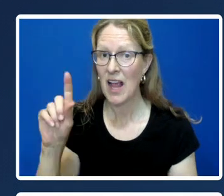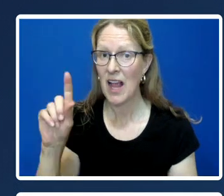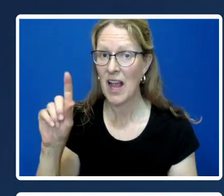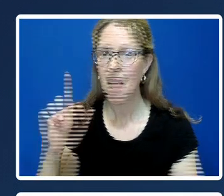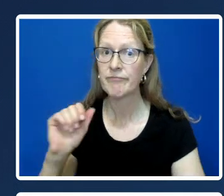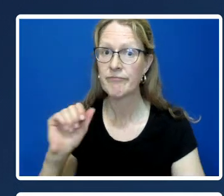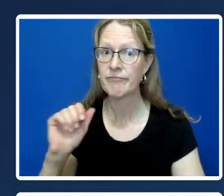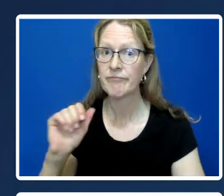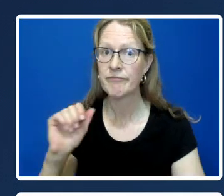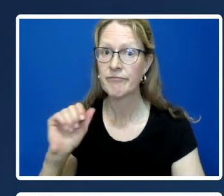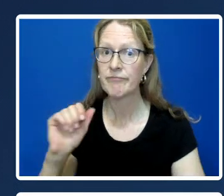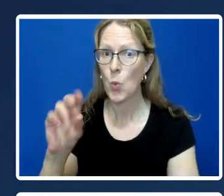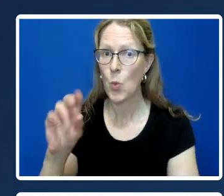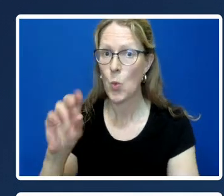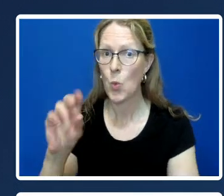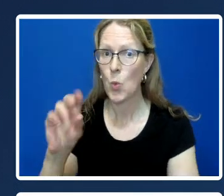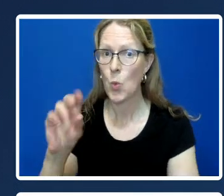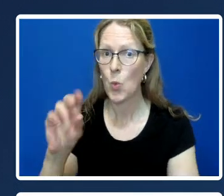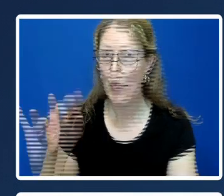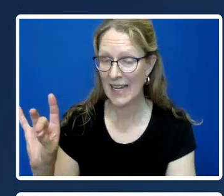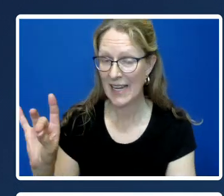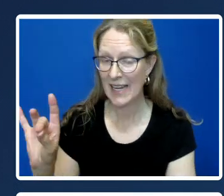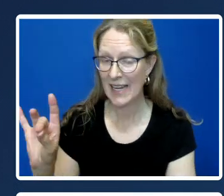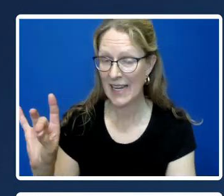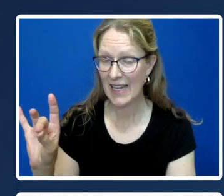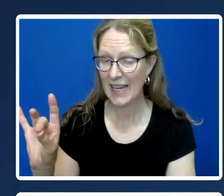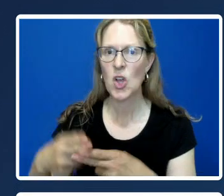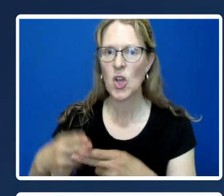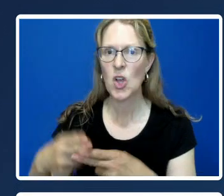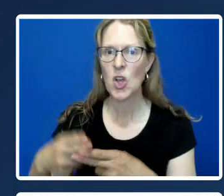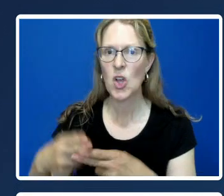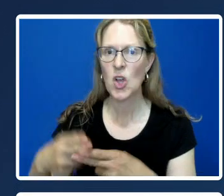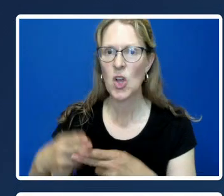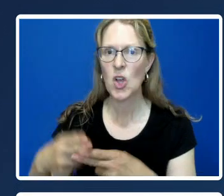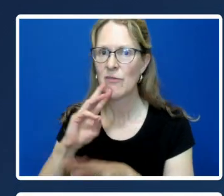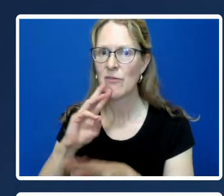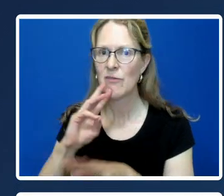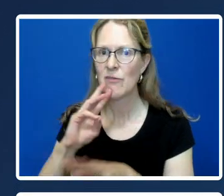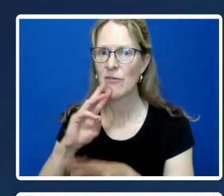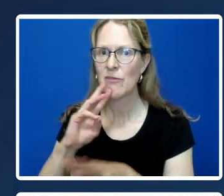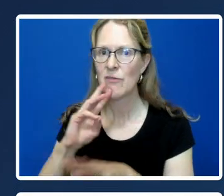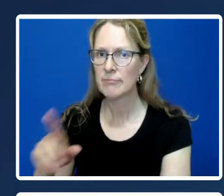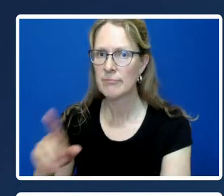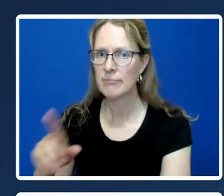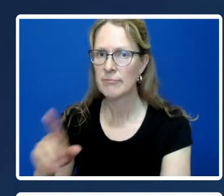of the River. And it's a very beautiful community. When I was working at ACM,